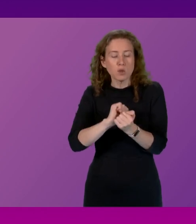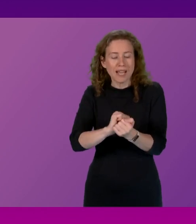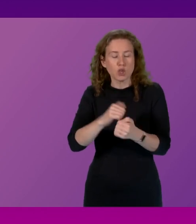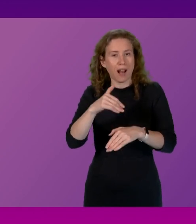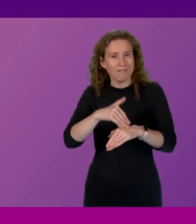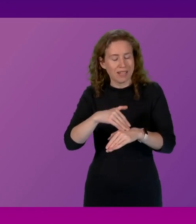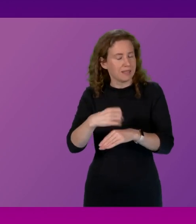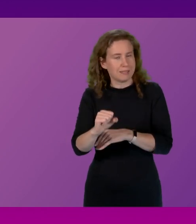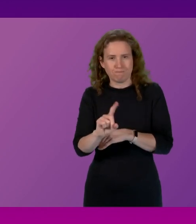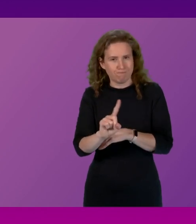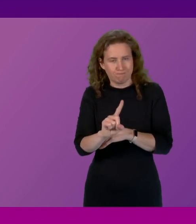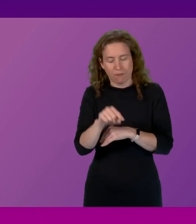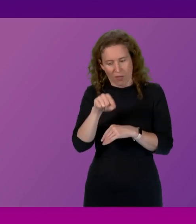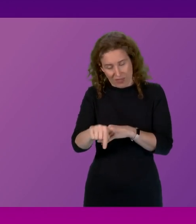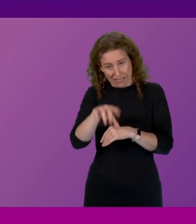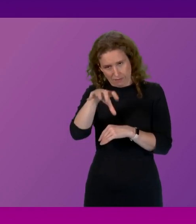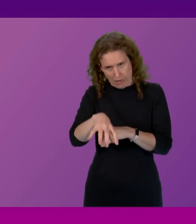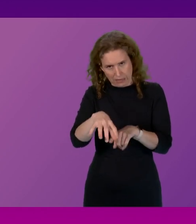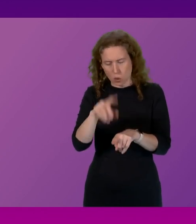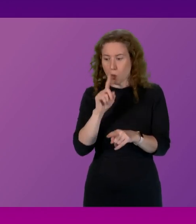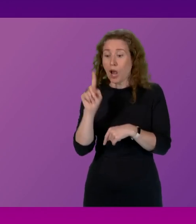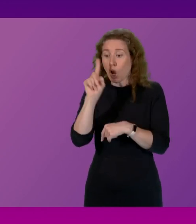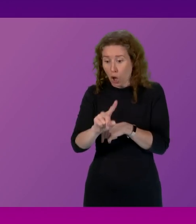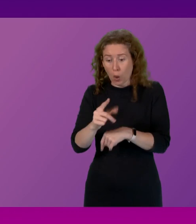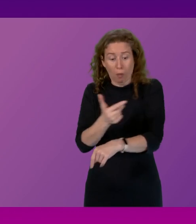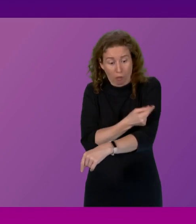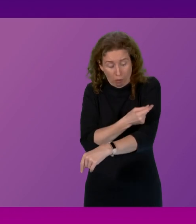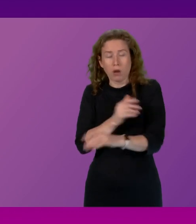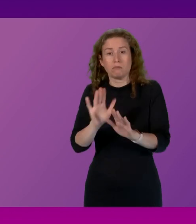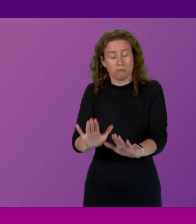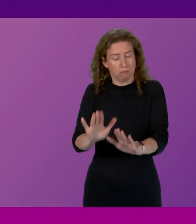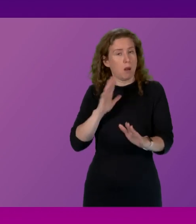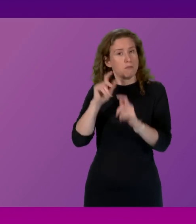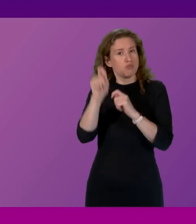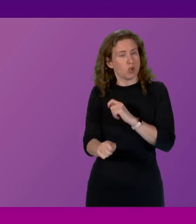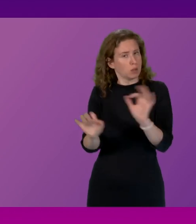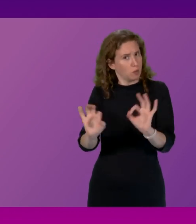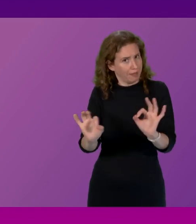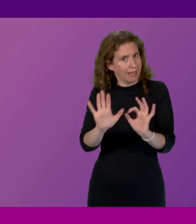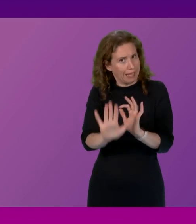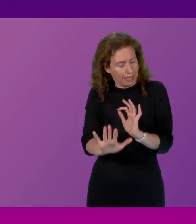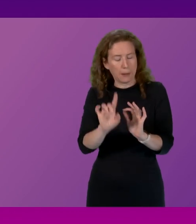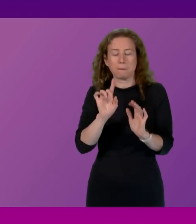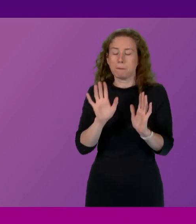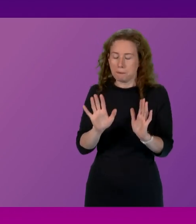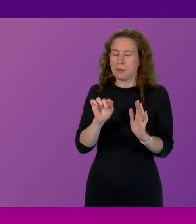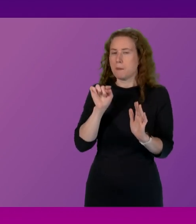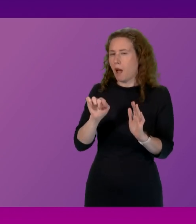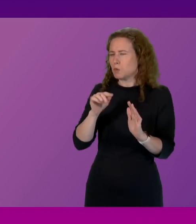I welcome the fact that the Home Office and UK Government have said that they will not stand in the way, but I would urge them to take a public health approach to tackling